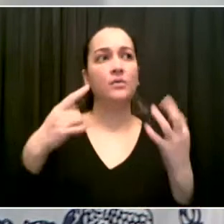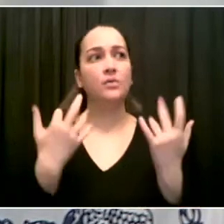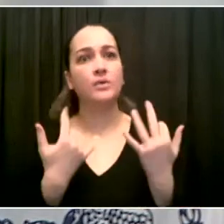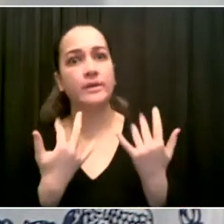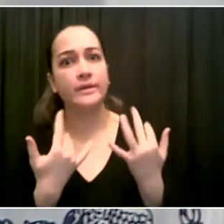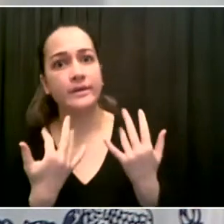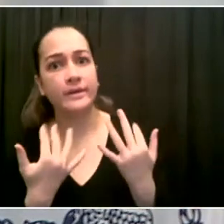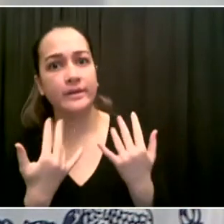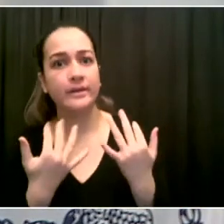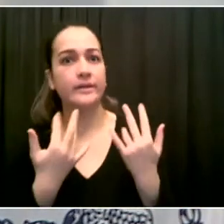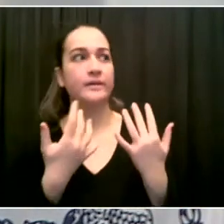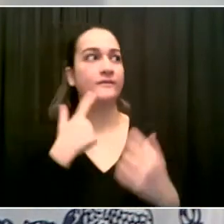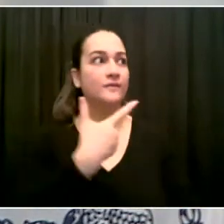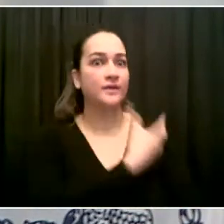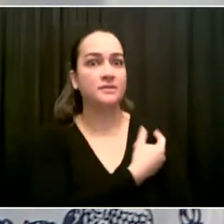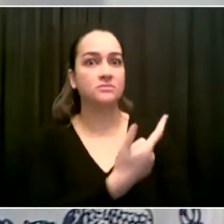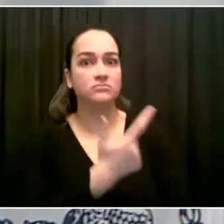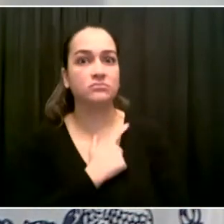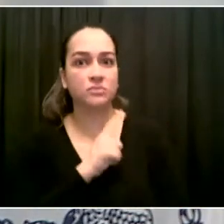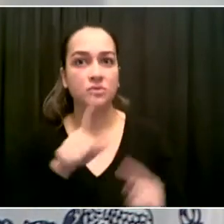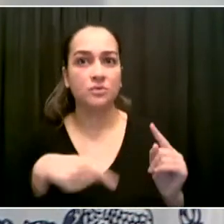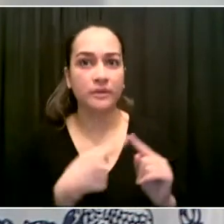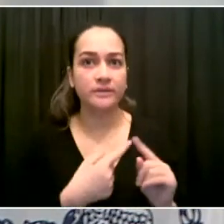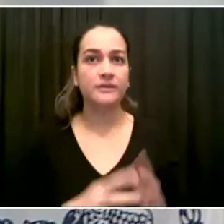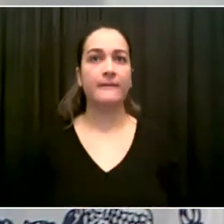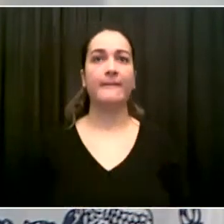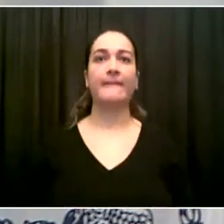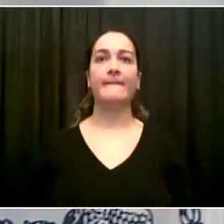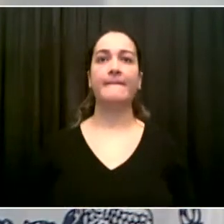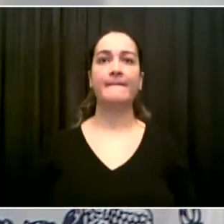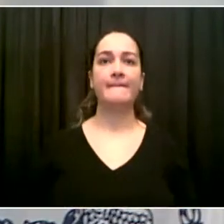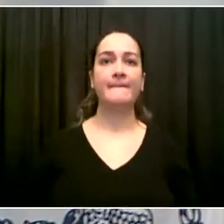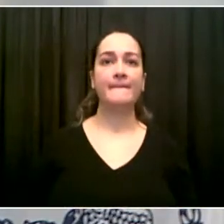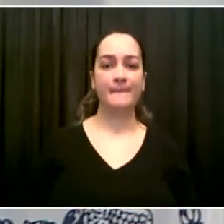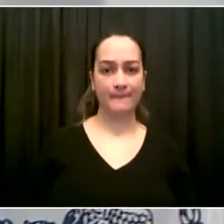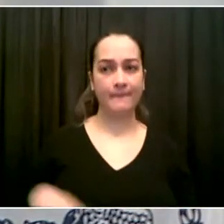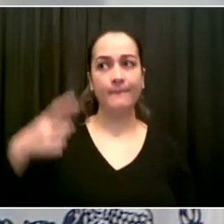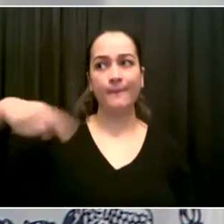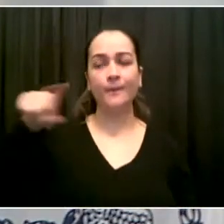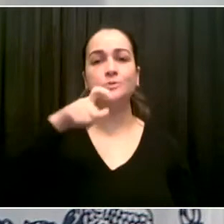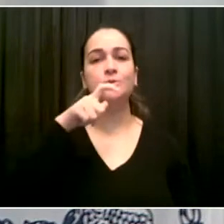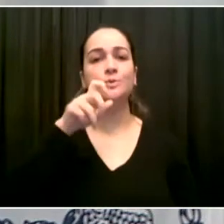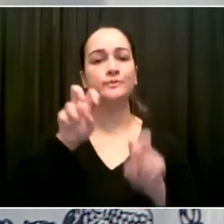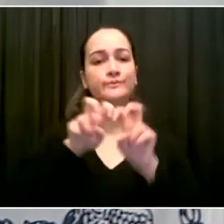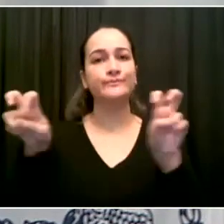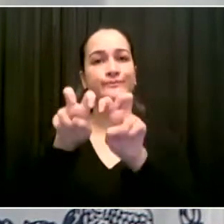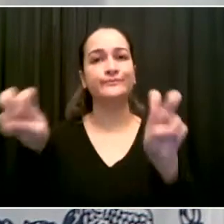OOR UCCUROT SYSTEM BABACK. WE STILL DO NOT HAVE THE RIGHT TO VACCINATE, THE FREEDOM TO VACCINATE JURORS AND THIS IS S SOMETHING I'VE